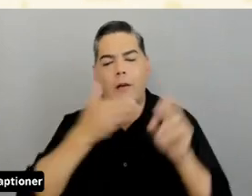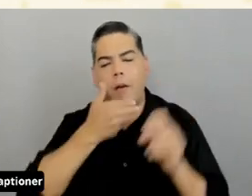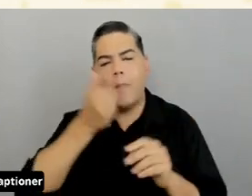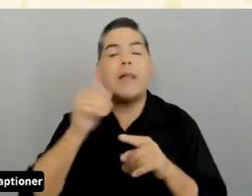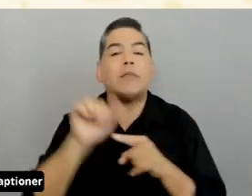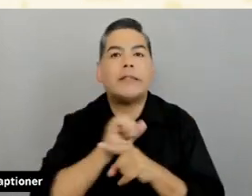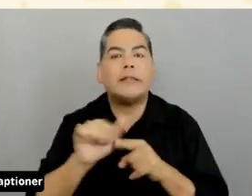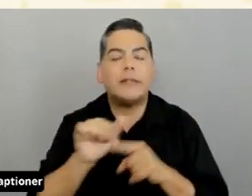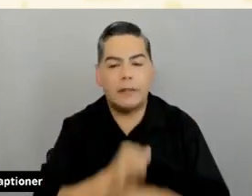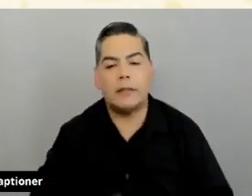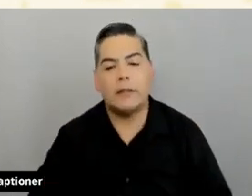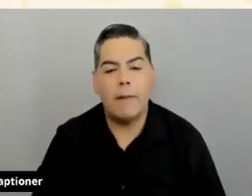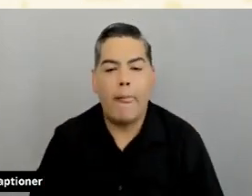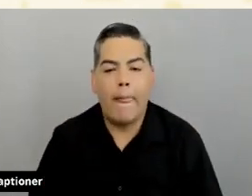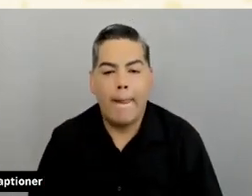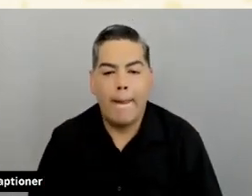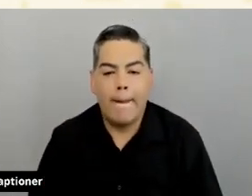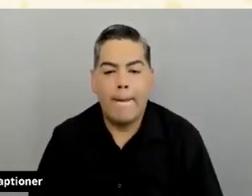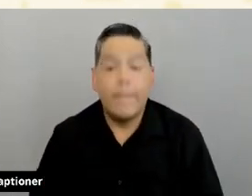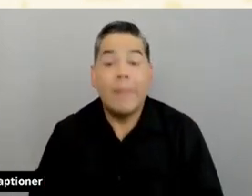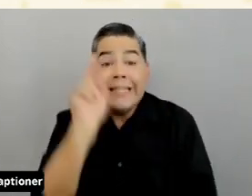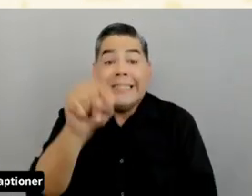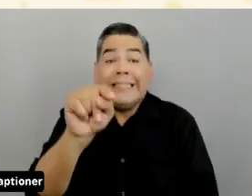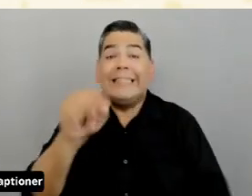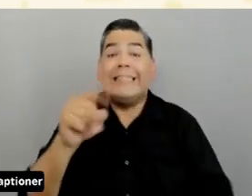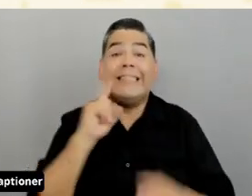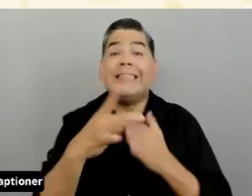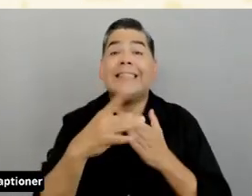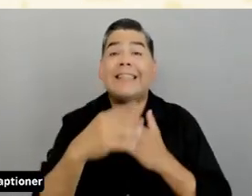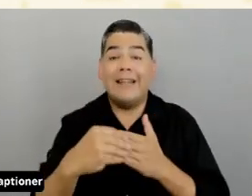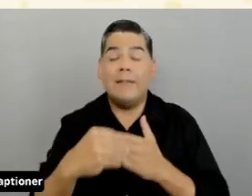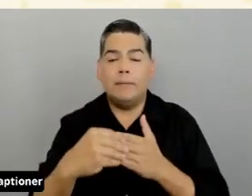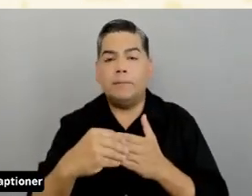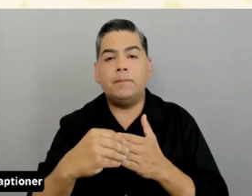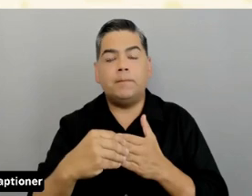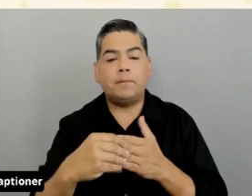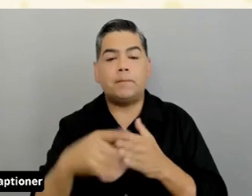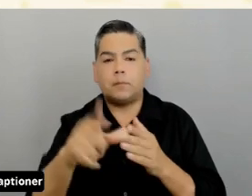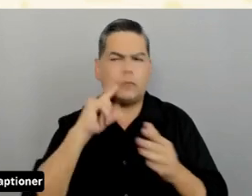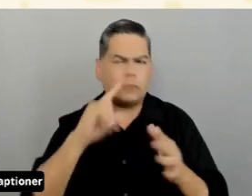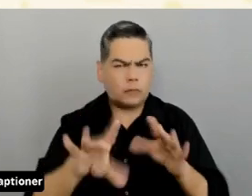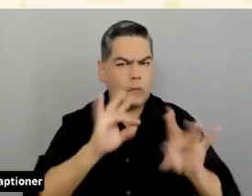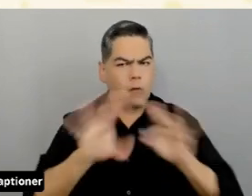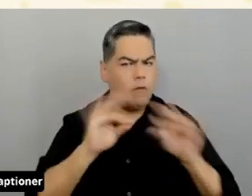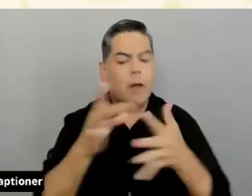So in this guide, you will find multiple best practices you can use